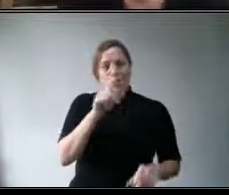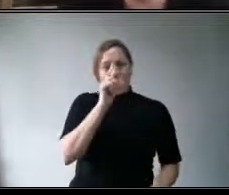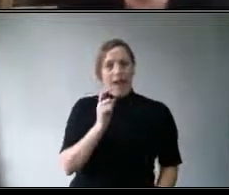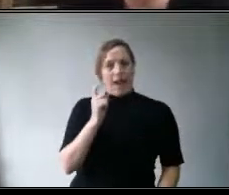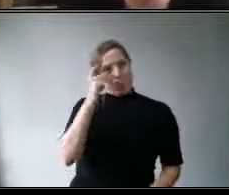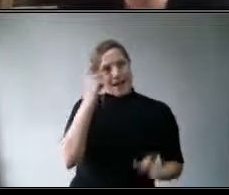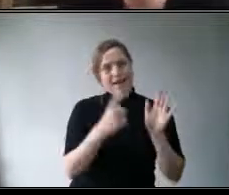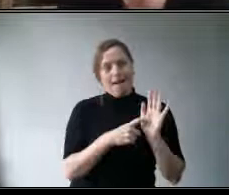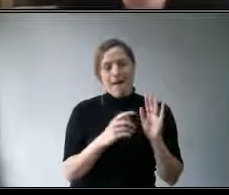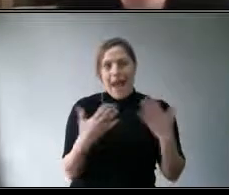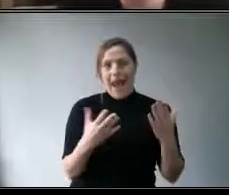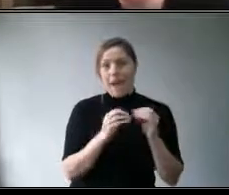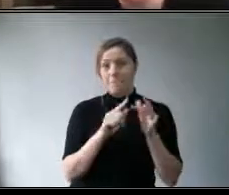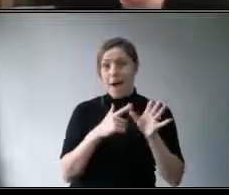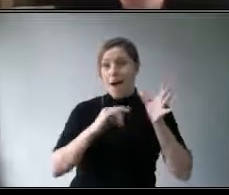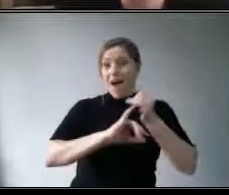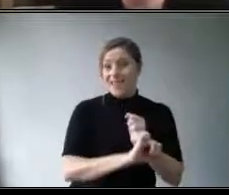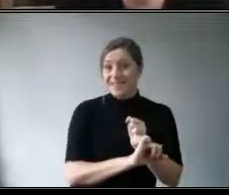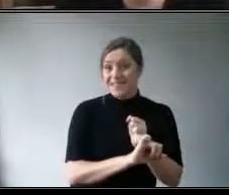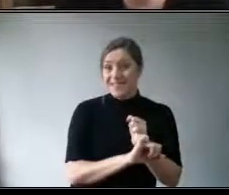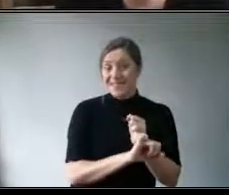it's there and it's real um and to